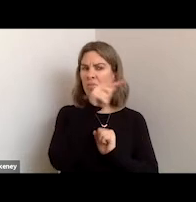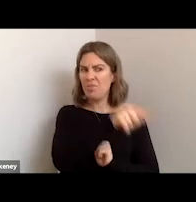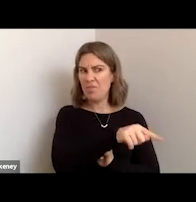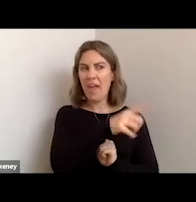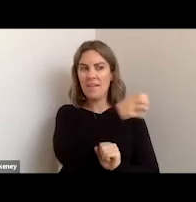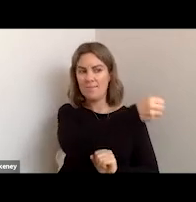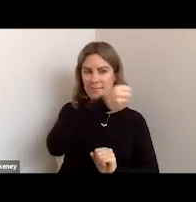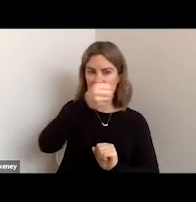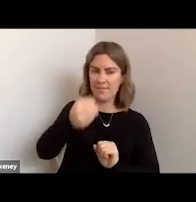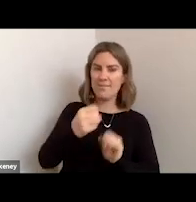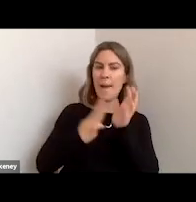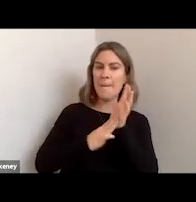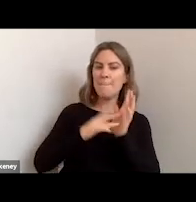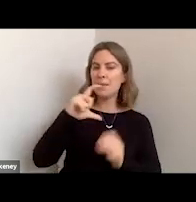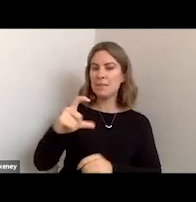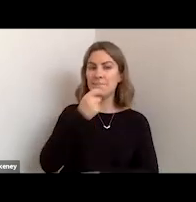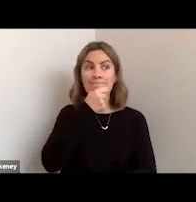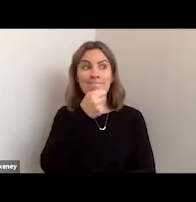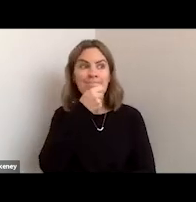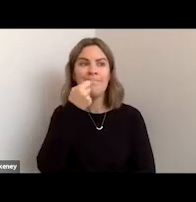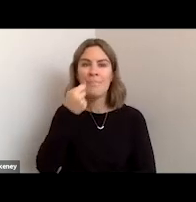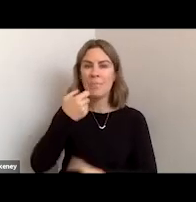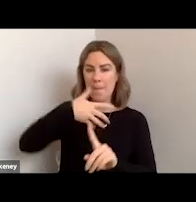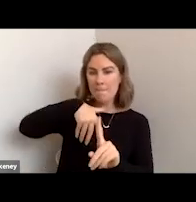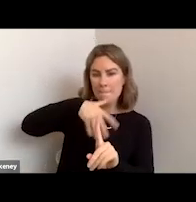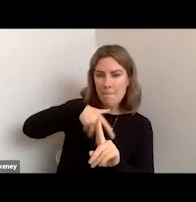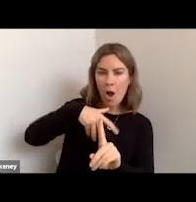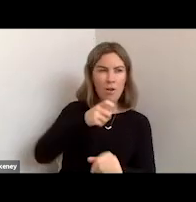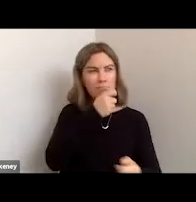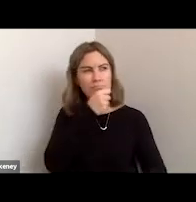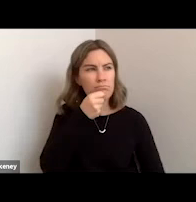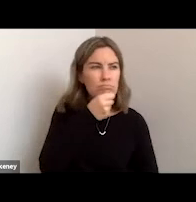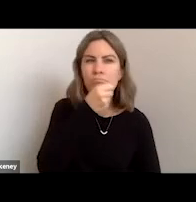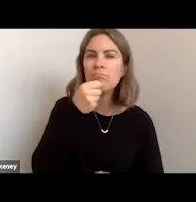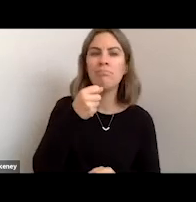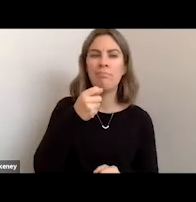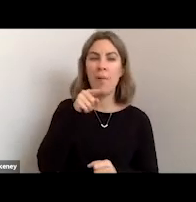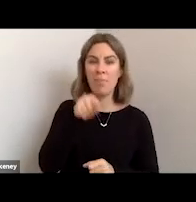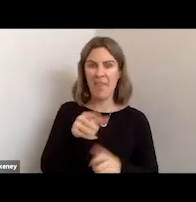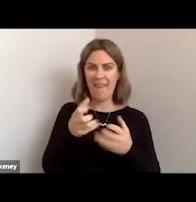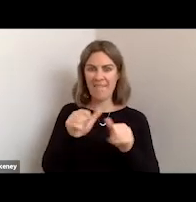seeing, do little interviews and they already have a large channel of